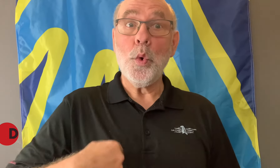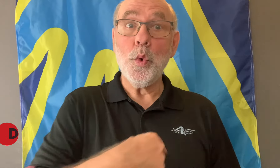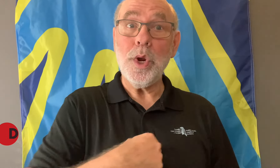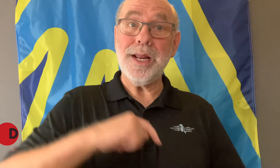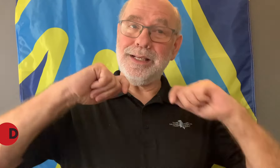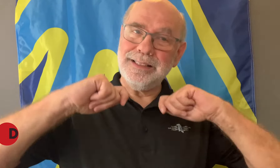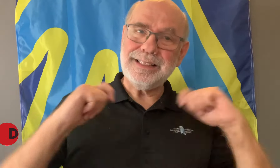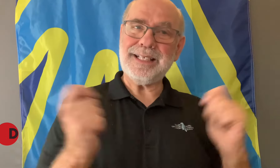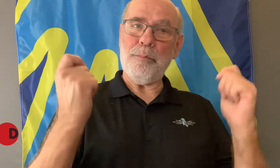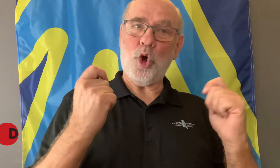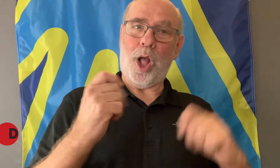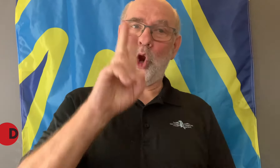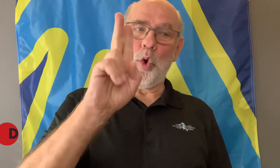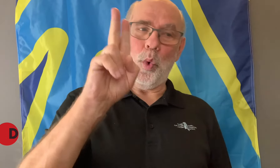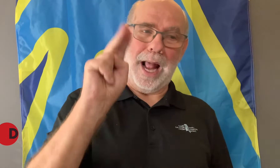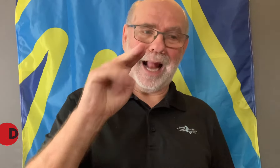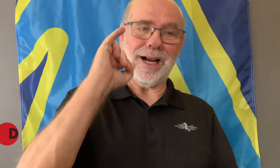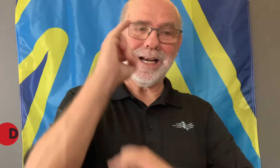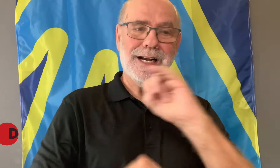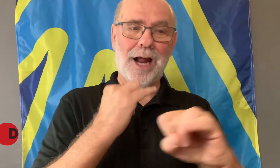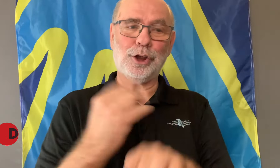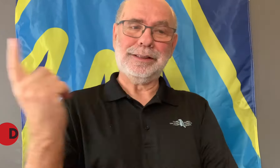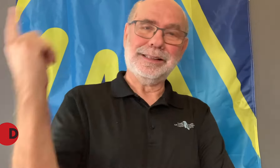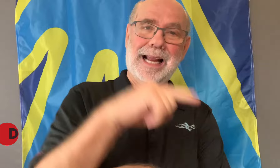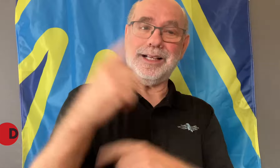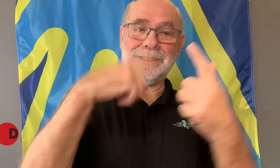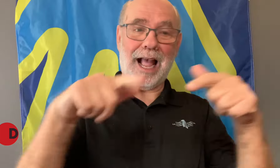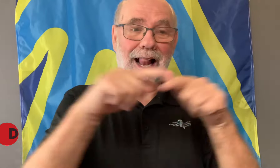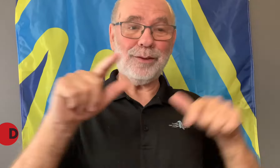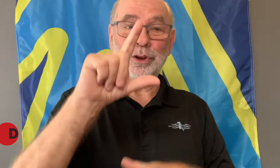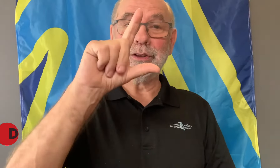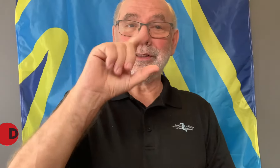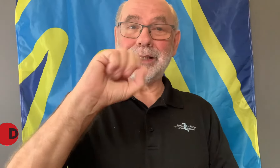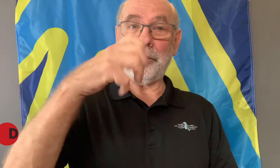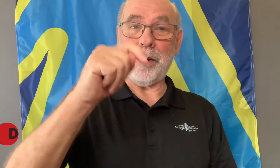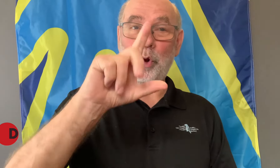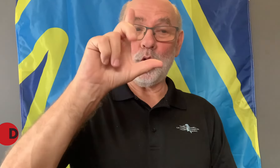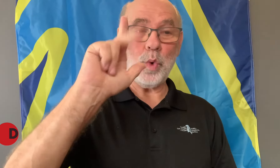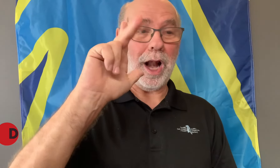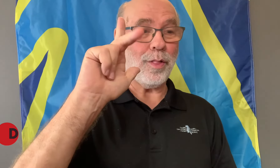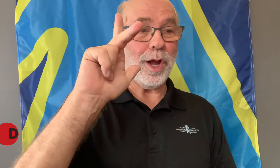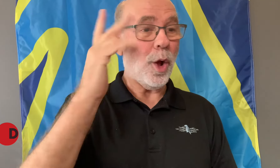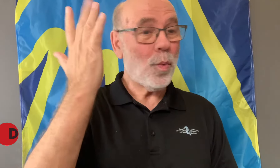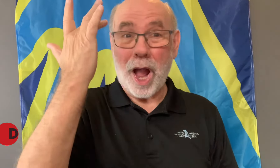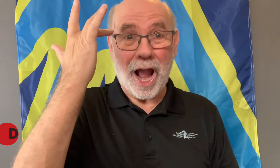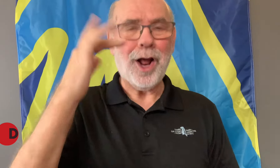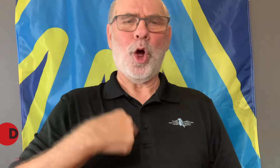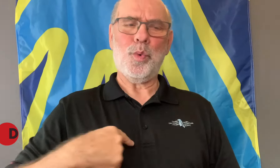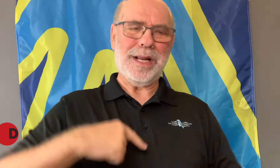We celebrate the United Nations International Day of Sign Languages on September 23.